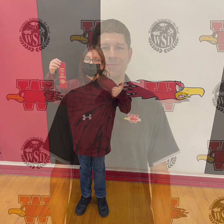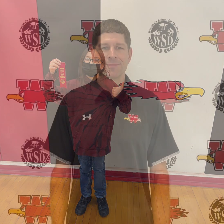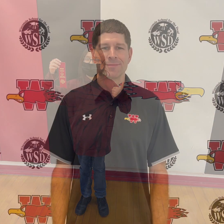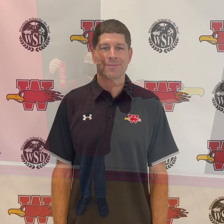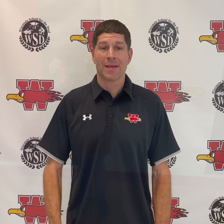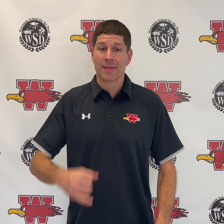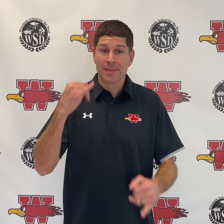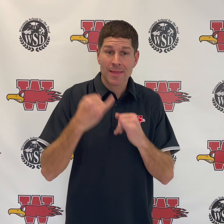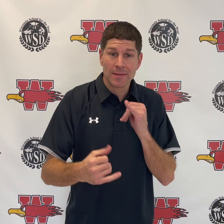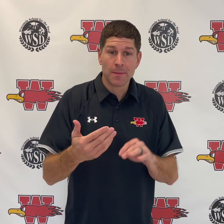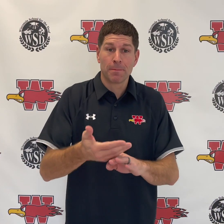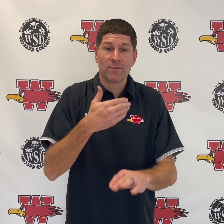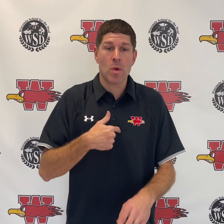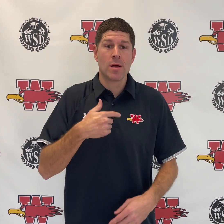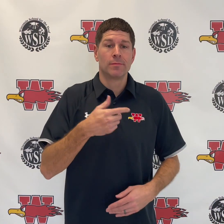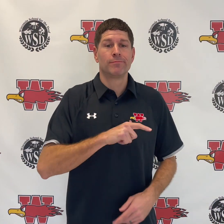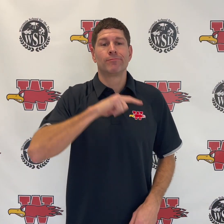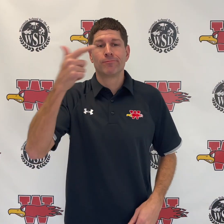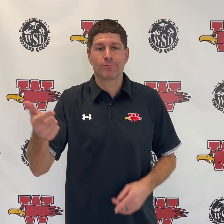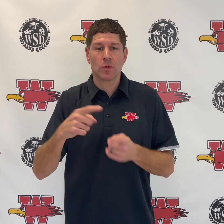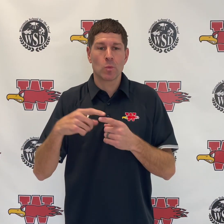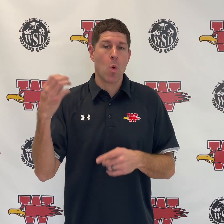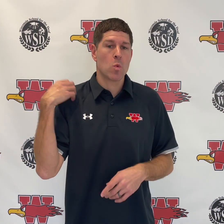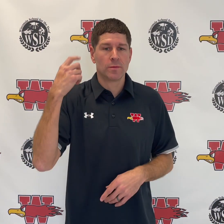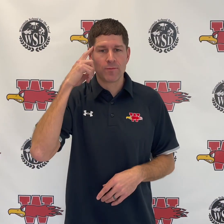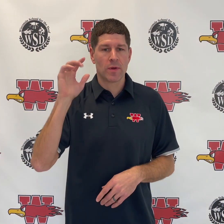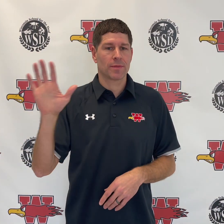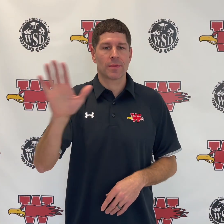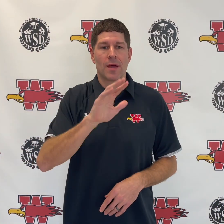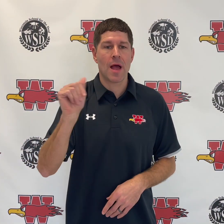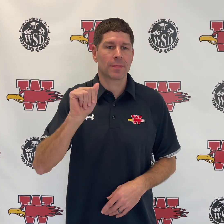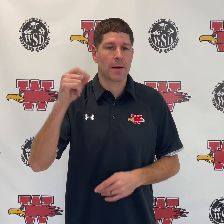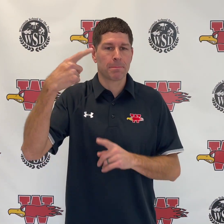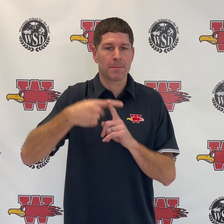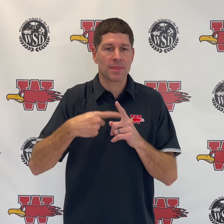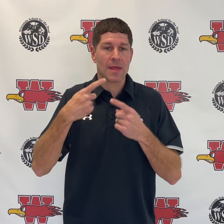Last, before I turn it over to the coaches for their nominations for Athletes of the Month,